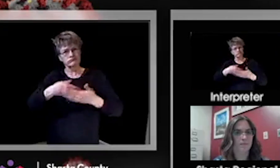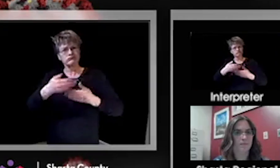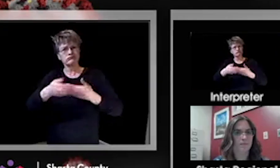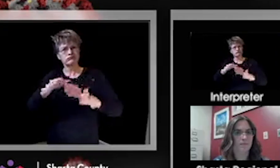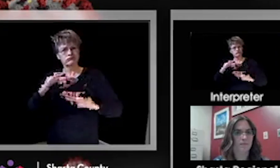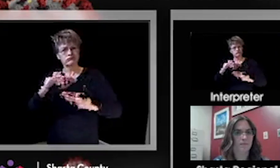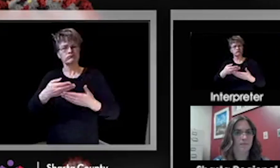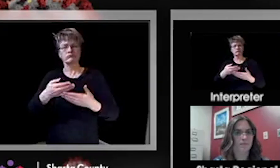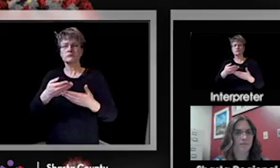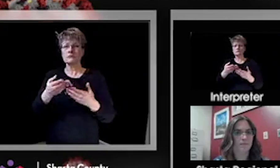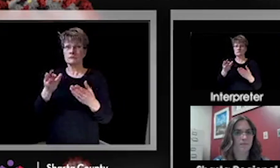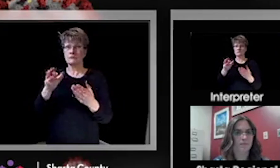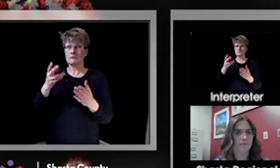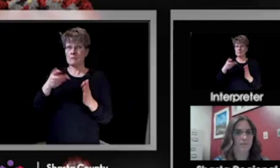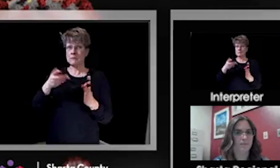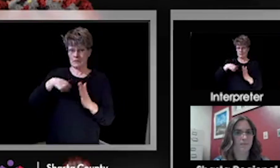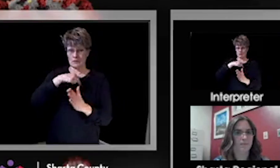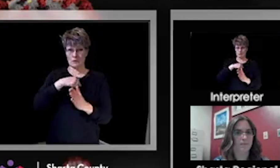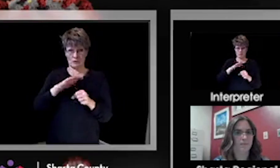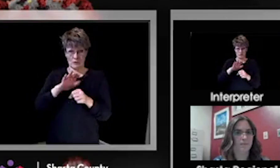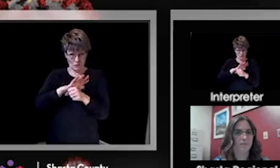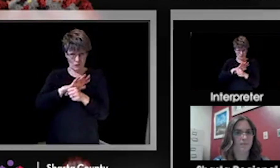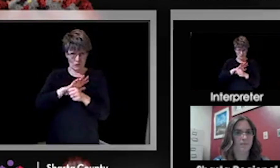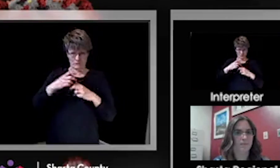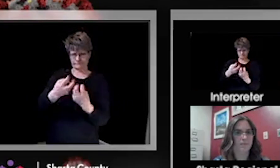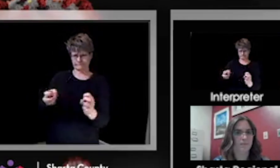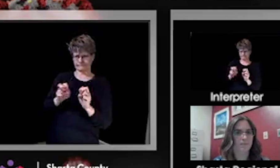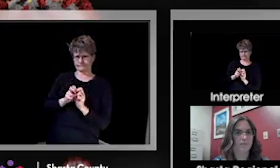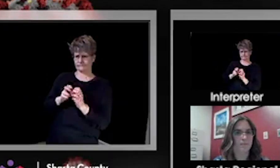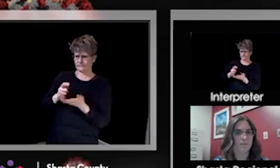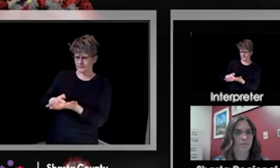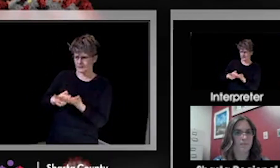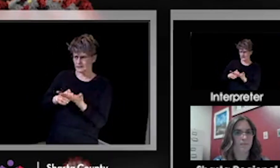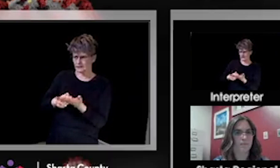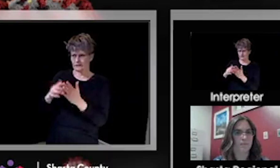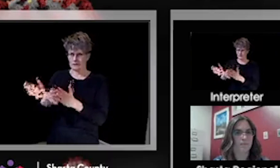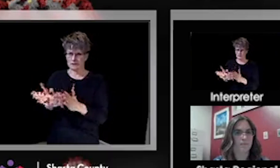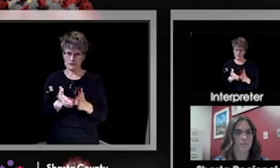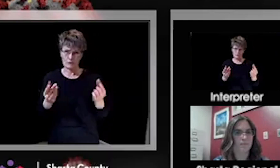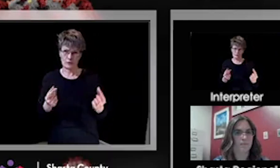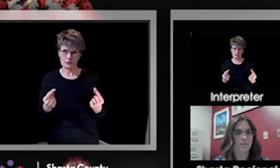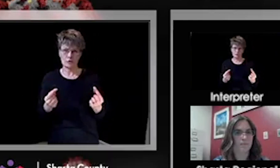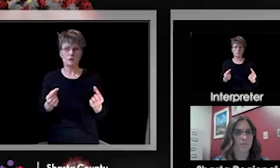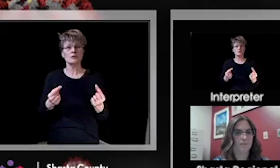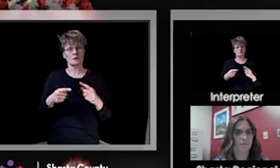for what that will look like as aspects of the state order are loosened. We’re thinking